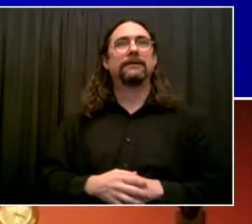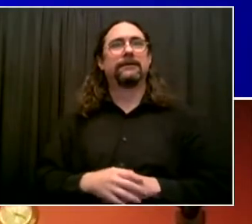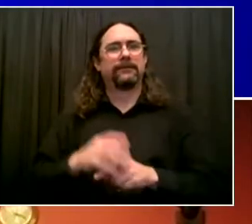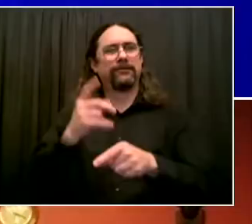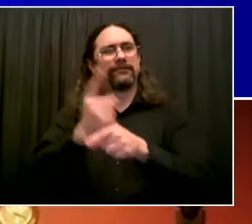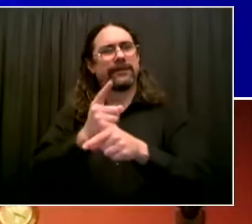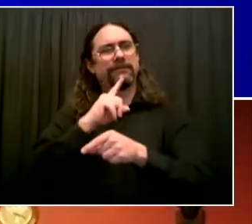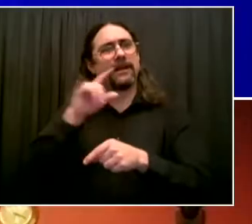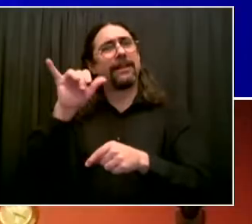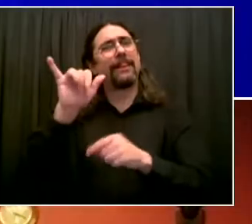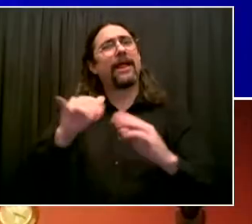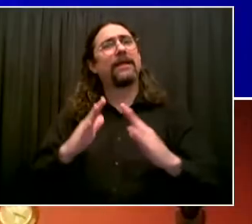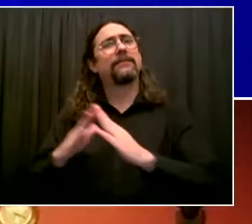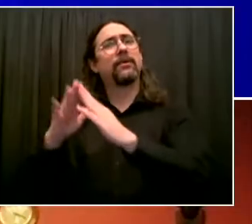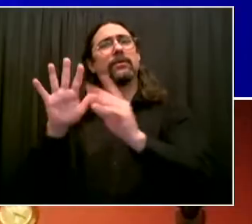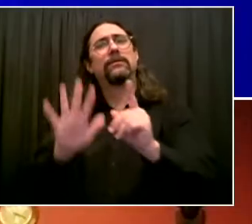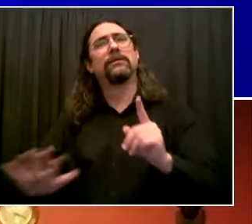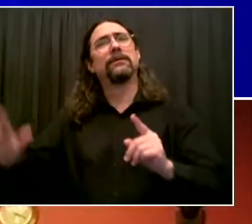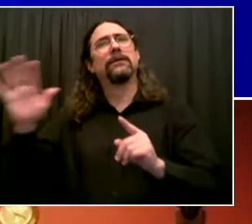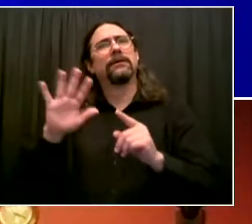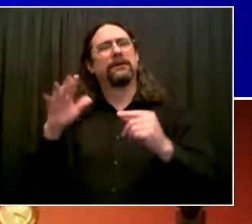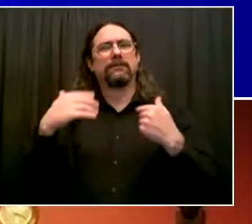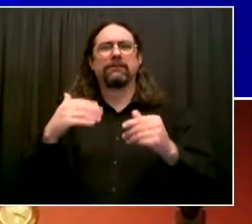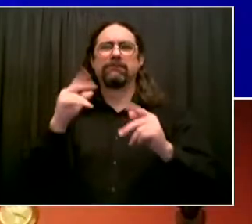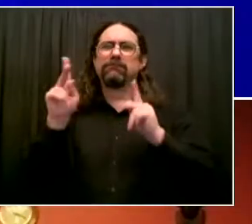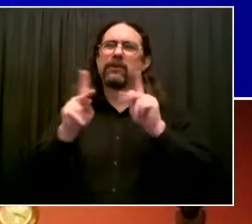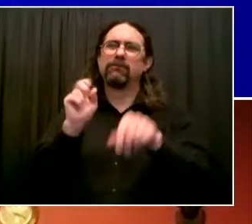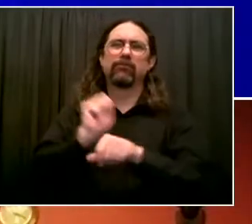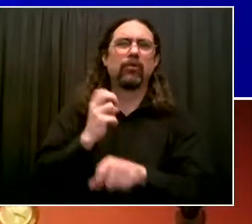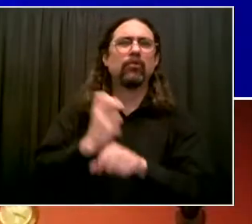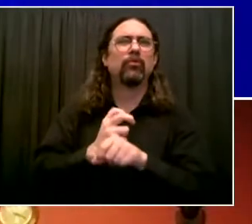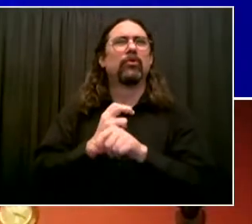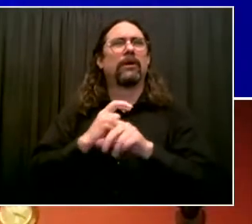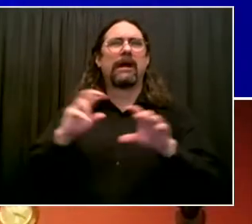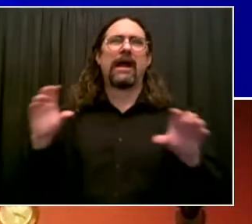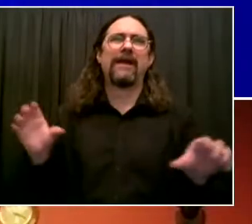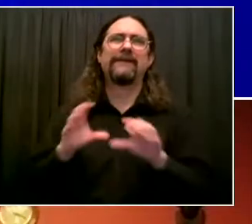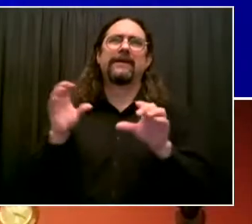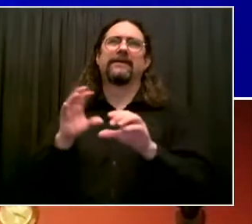FILLED WITH PEOPLE WHO CARE, WHO ARE ACTIVE, WHO MAKE A